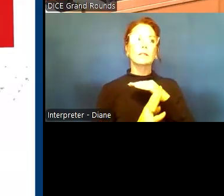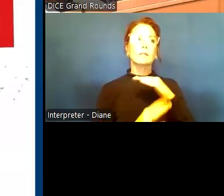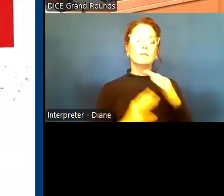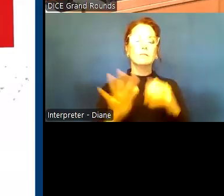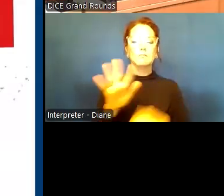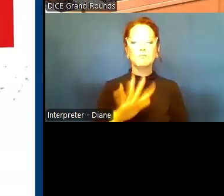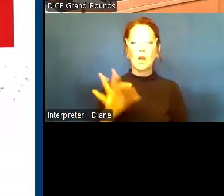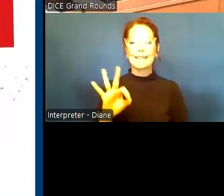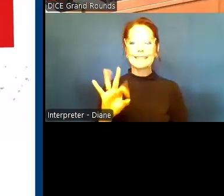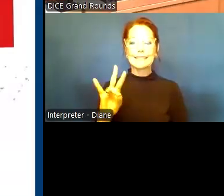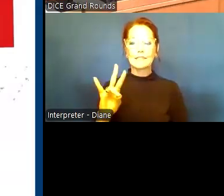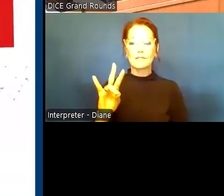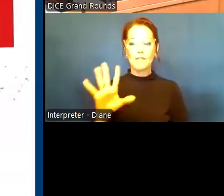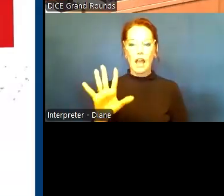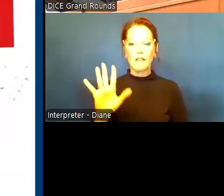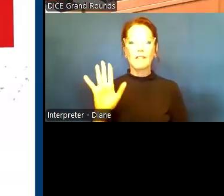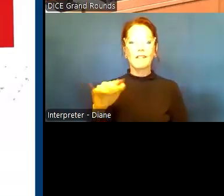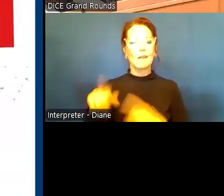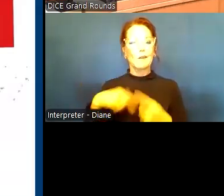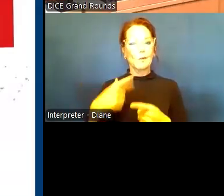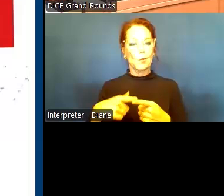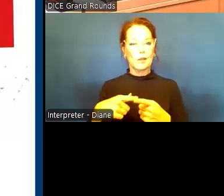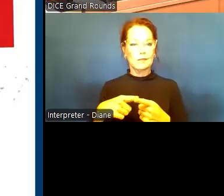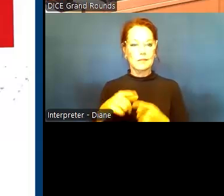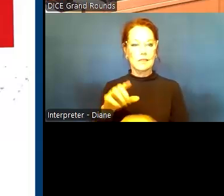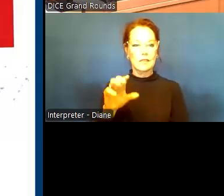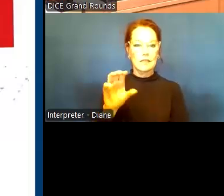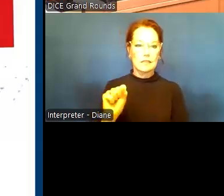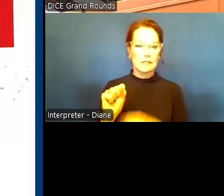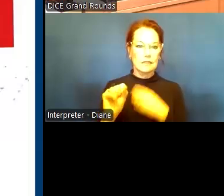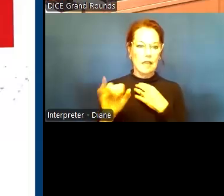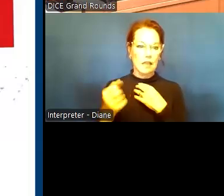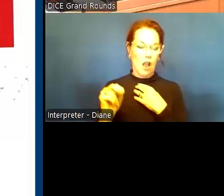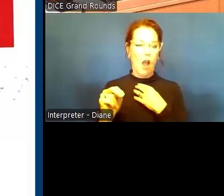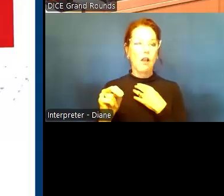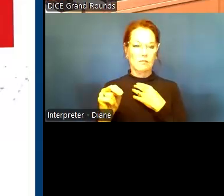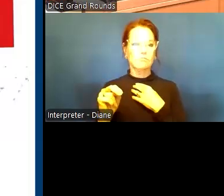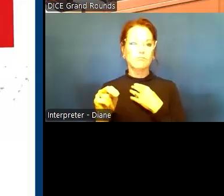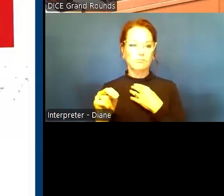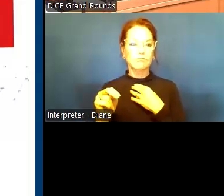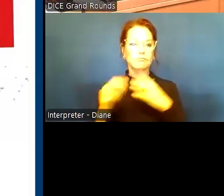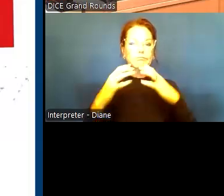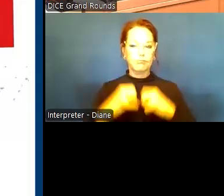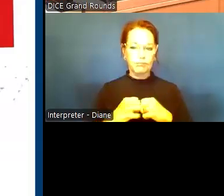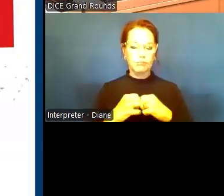which is the fall of saong when America withdrew from the Vietnam War um and so I think a really